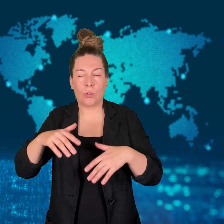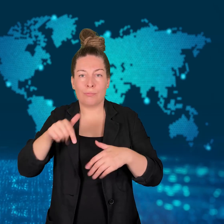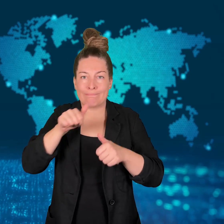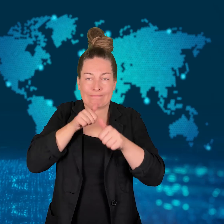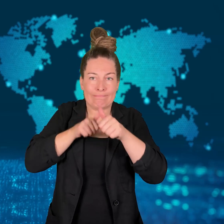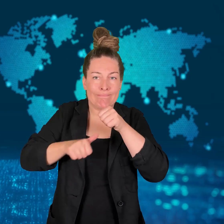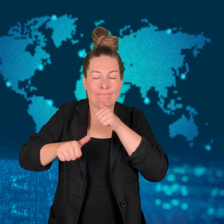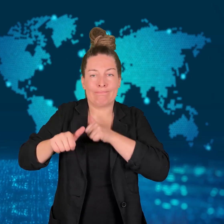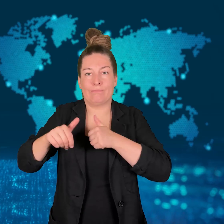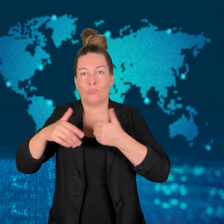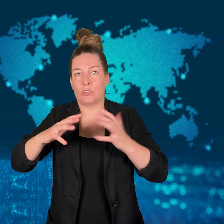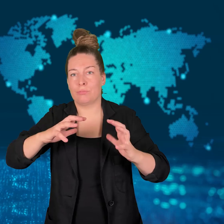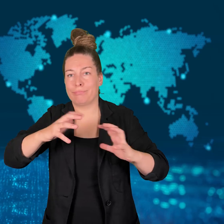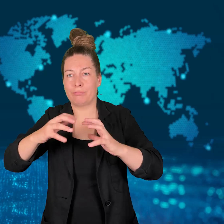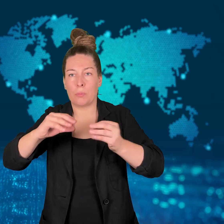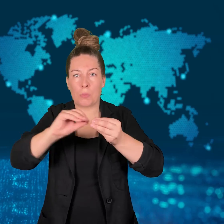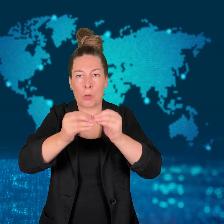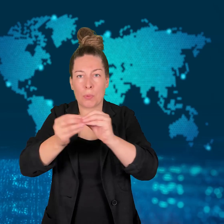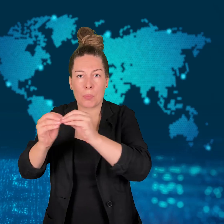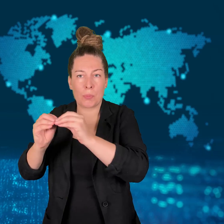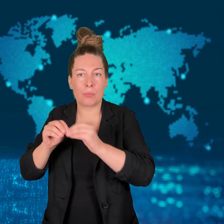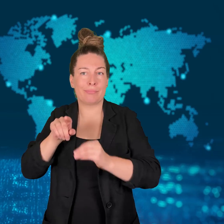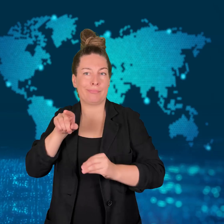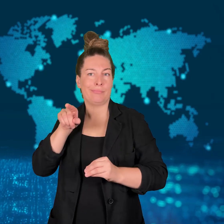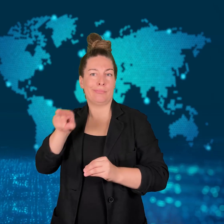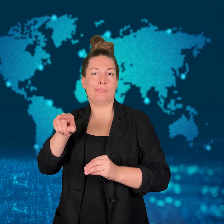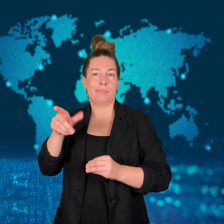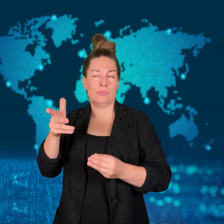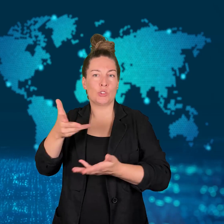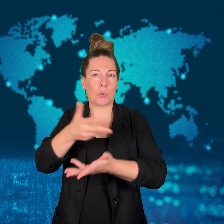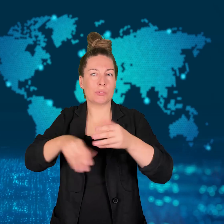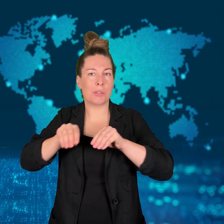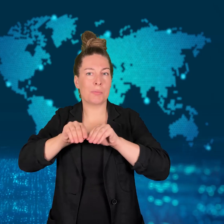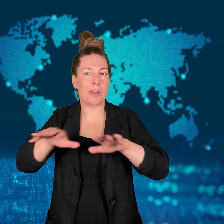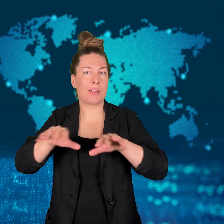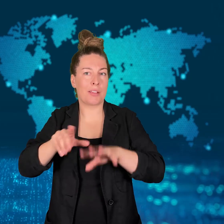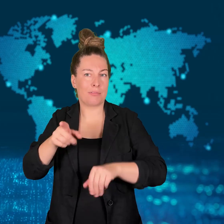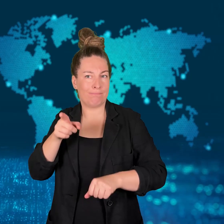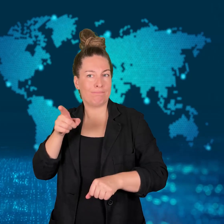"off their devices and onto the footy fields